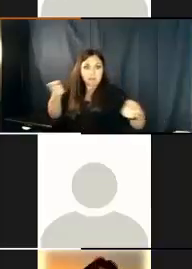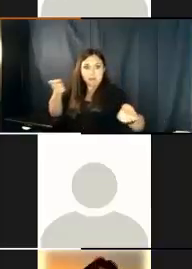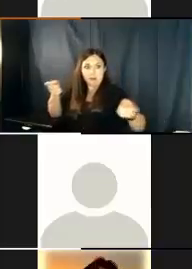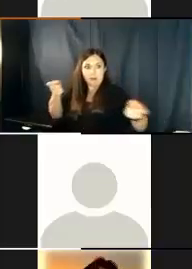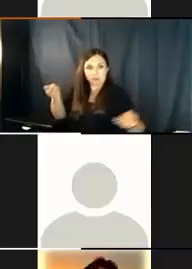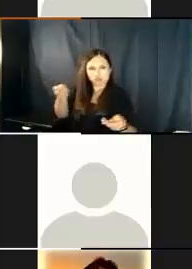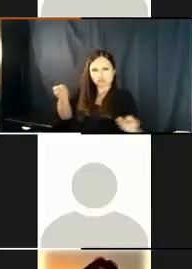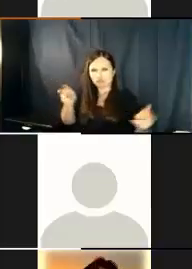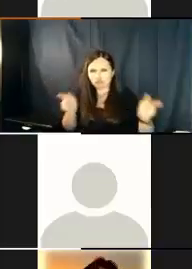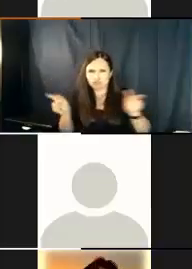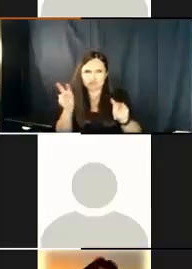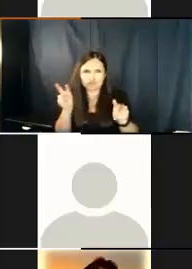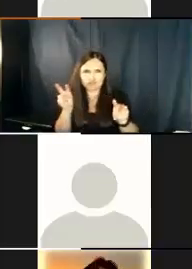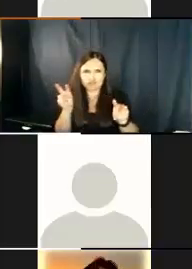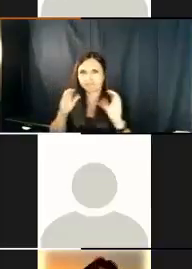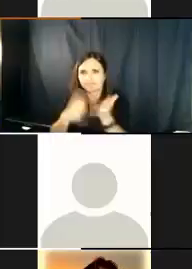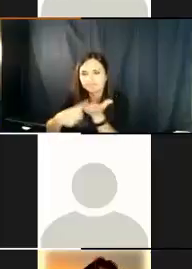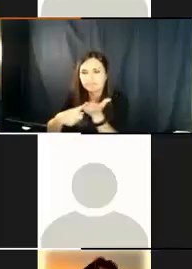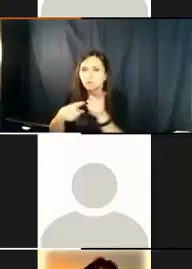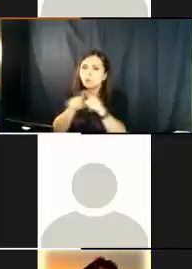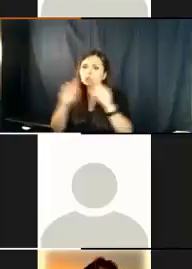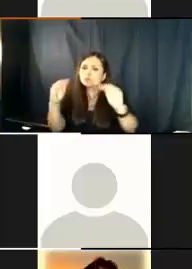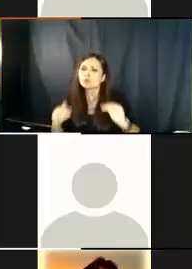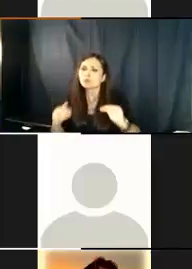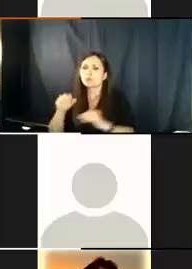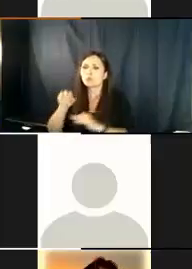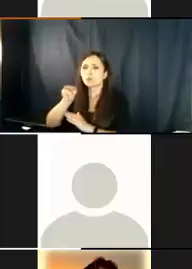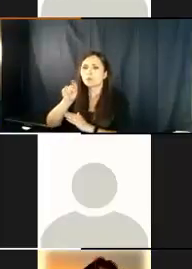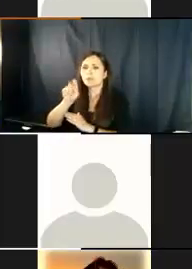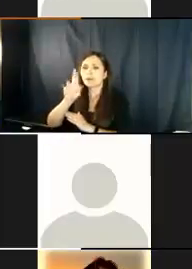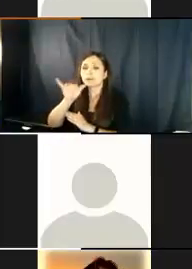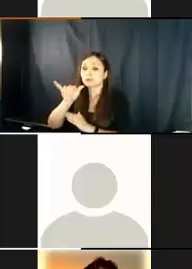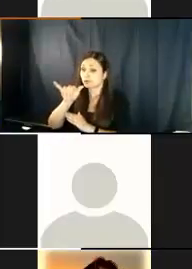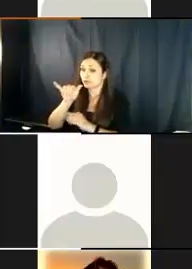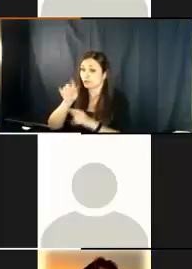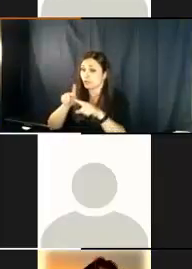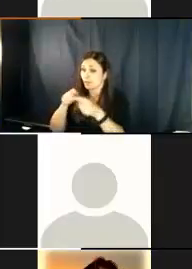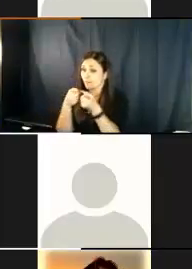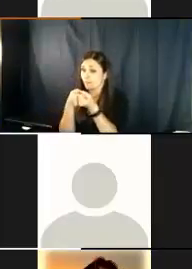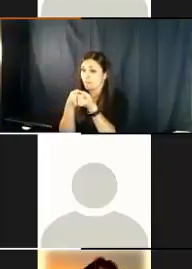Mastery pathways, and we'll talk about mastery based learning in just a minute. Relevant and authentic scenarios.